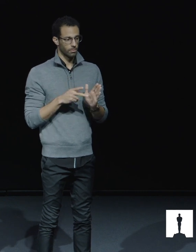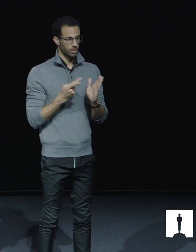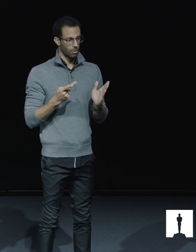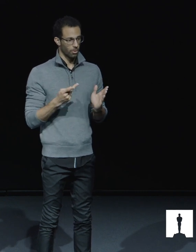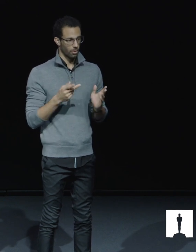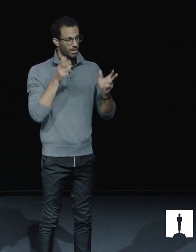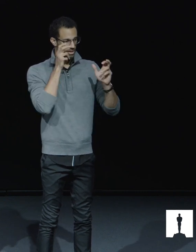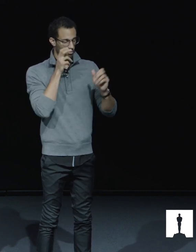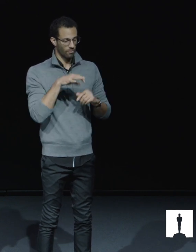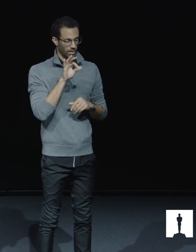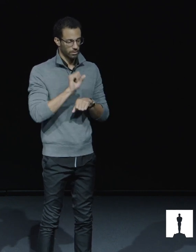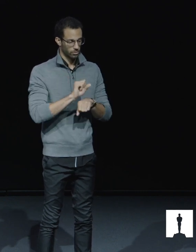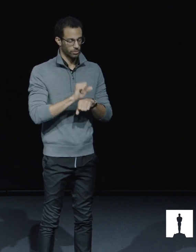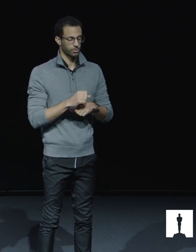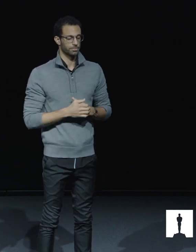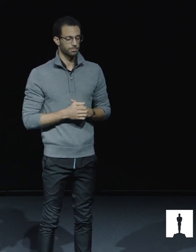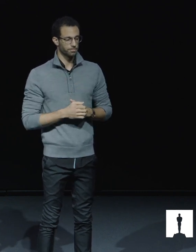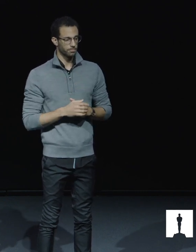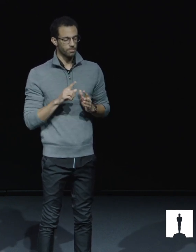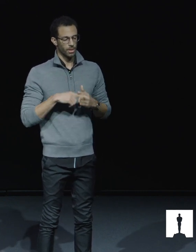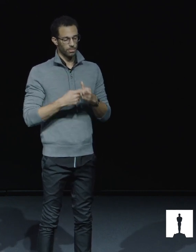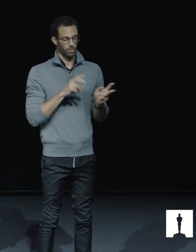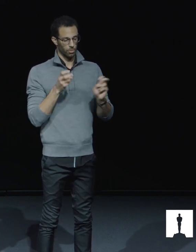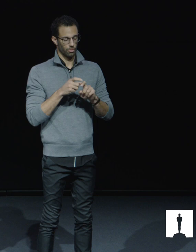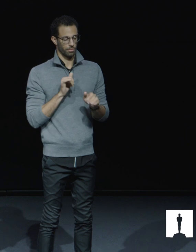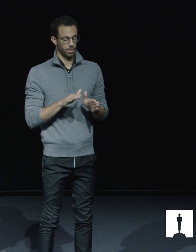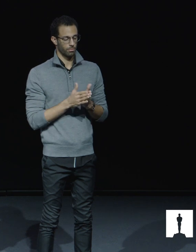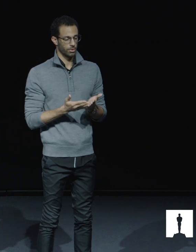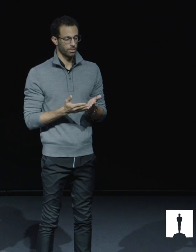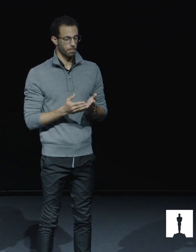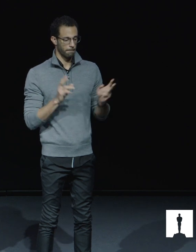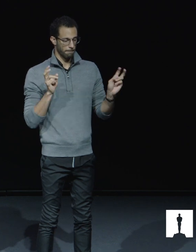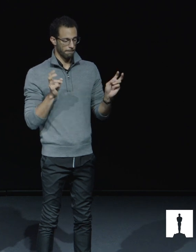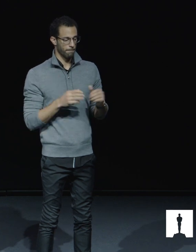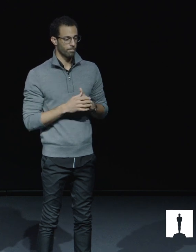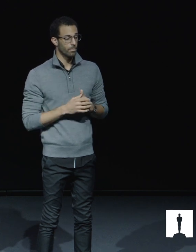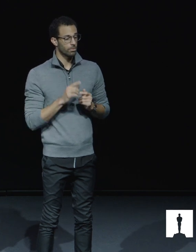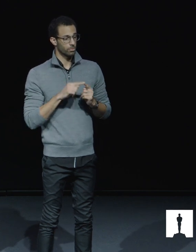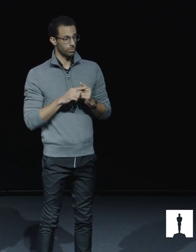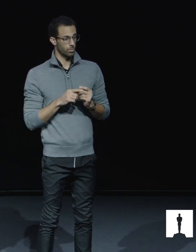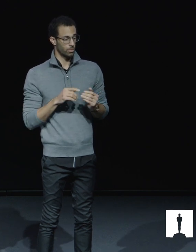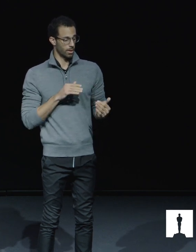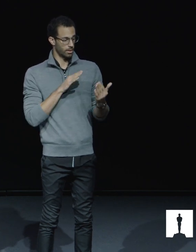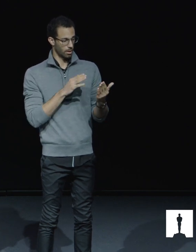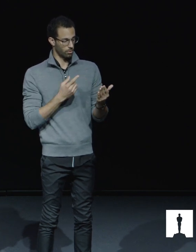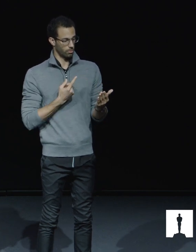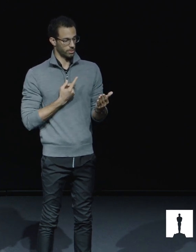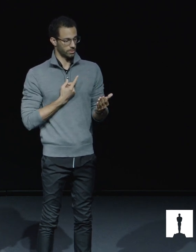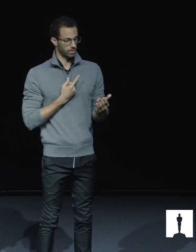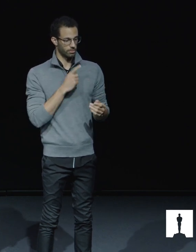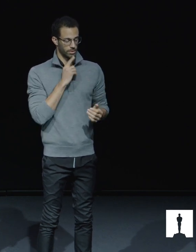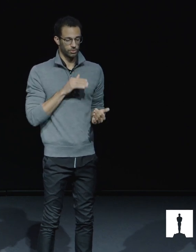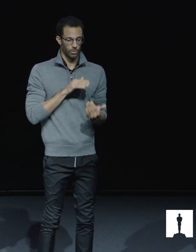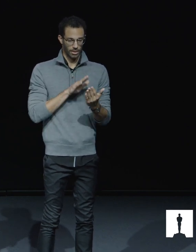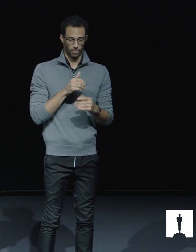with a quote from that book: "To encounter oneself is to encounter the other. And this